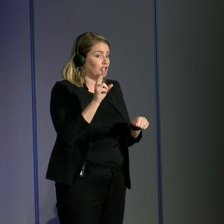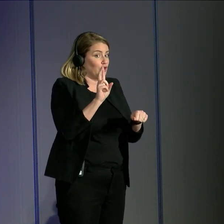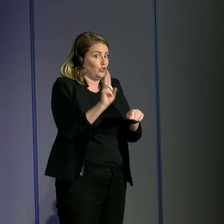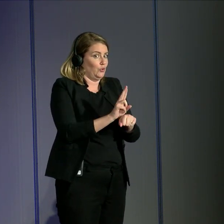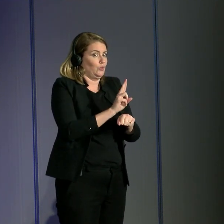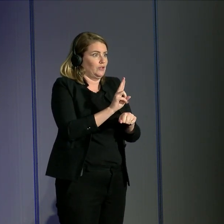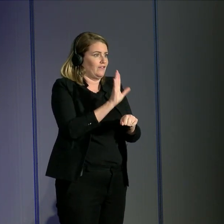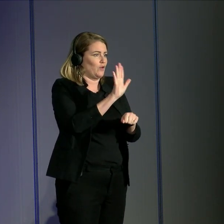system.